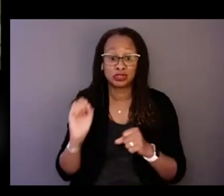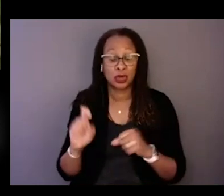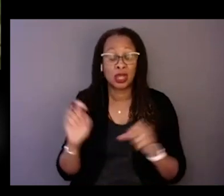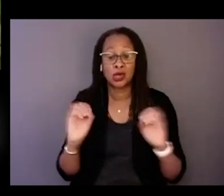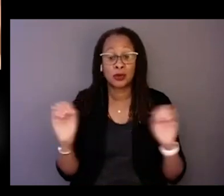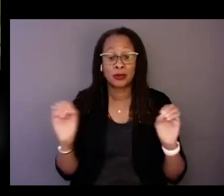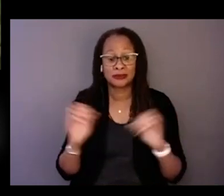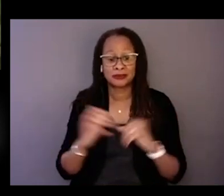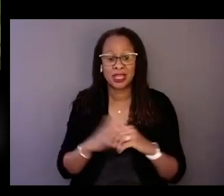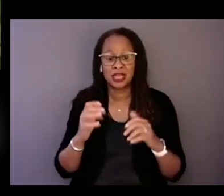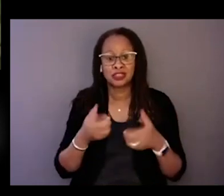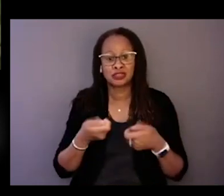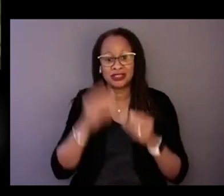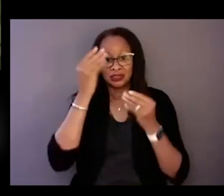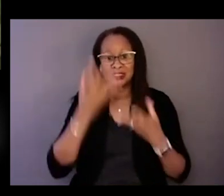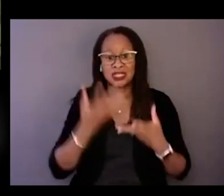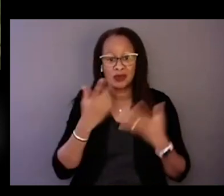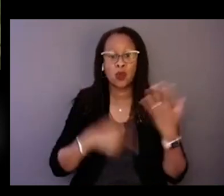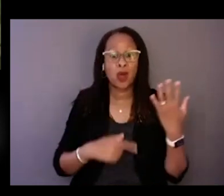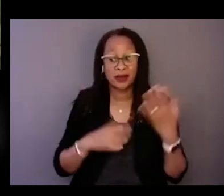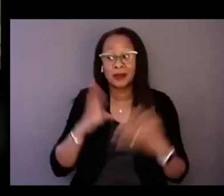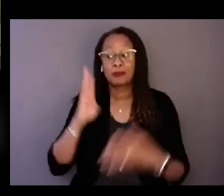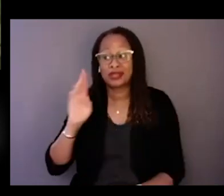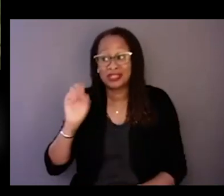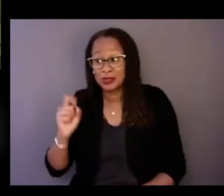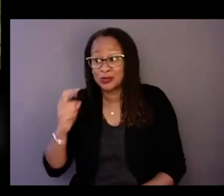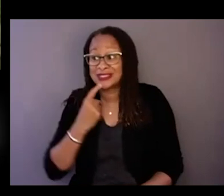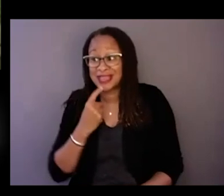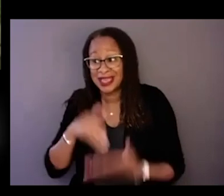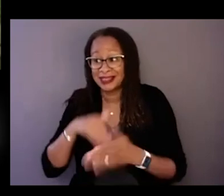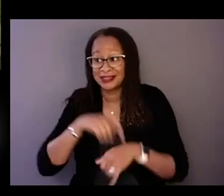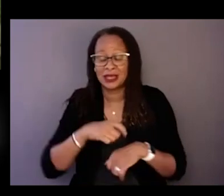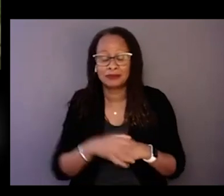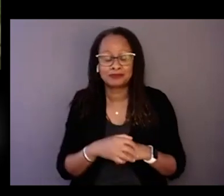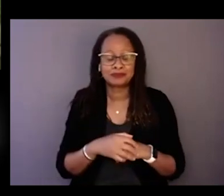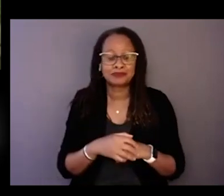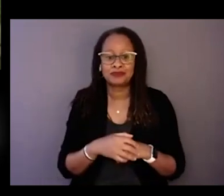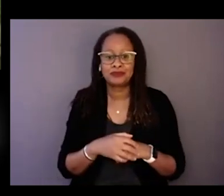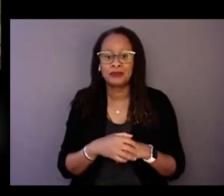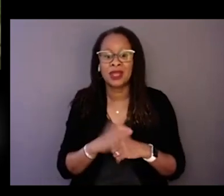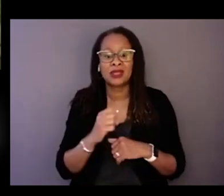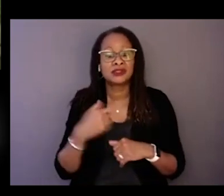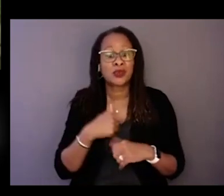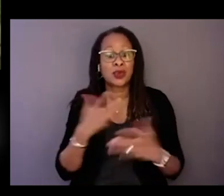or tried to tell us what was in Britney's head at any time because we don't know what was in Britney's head. And so we wanted to find people who could speak